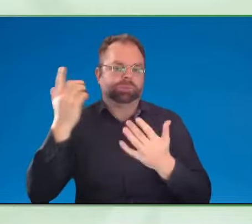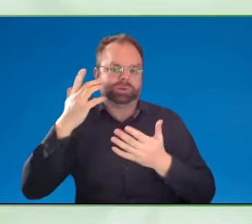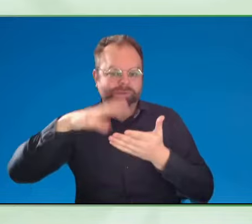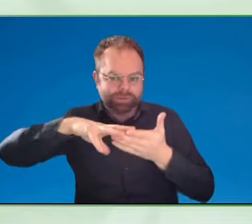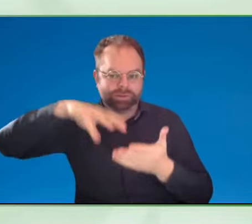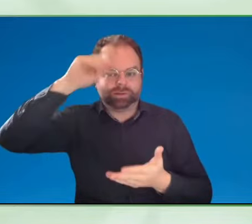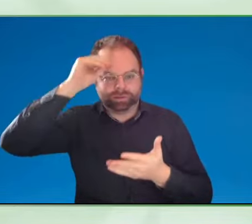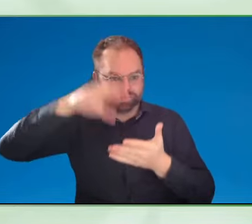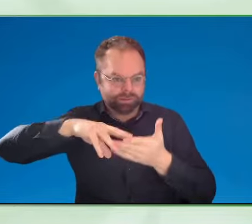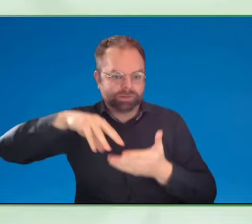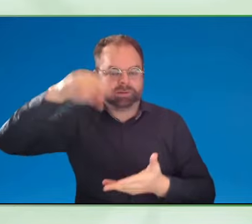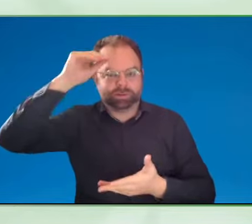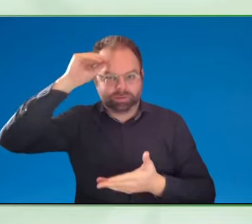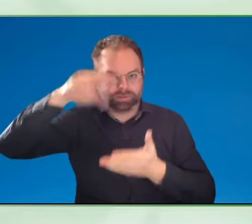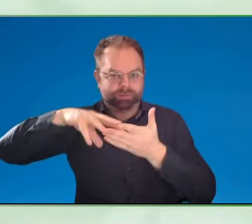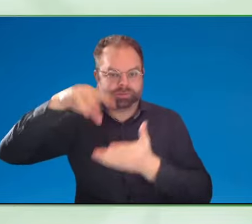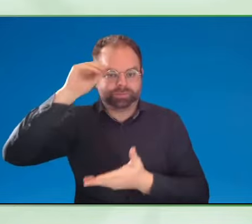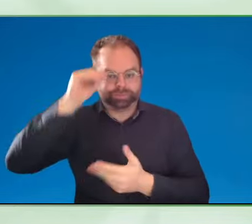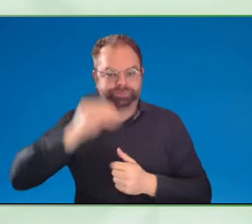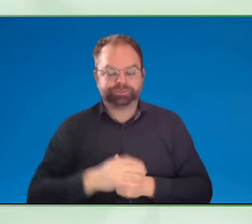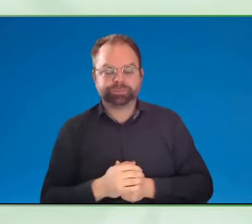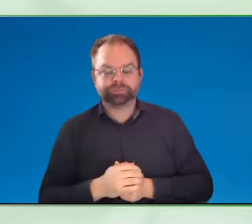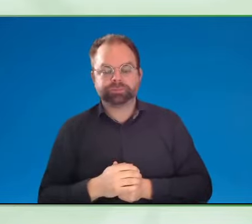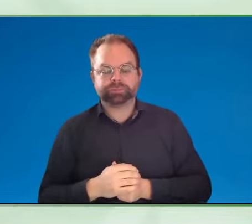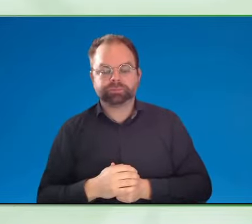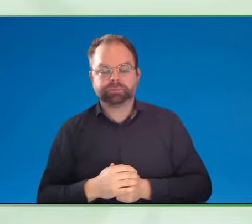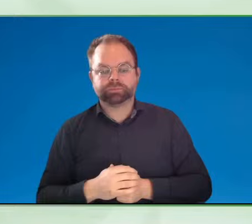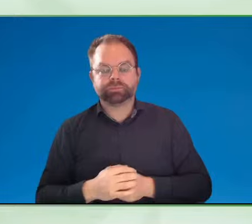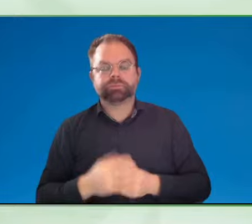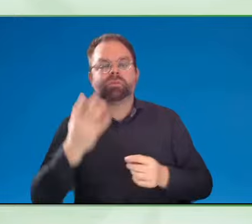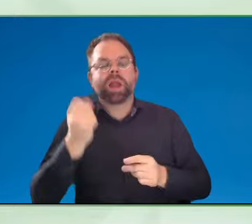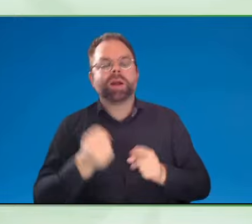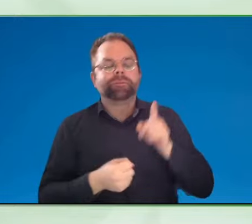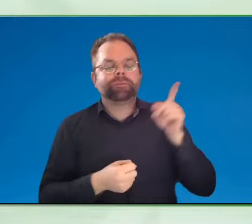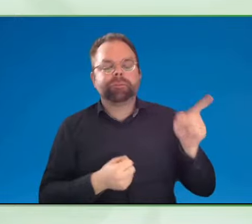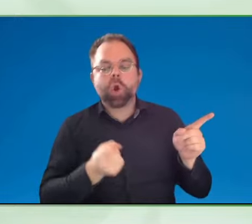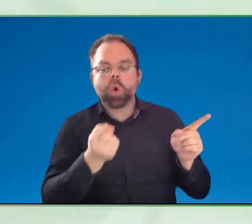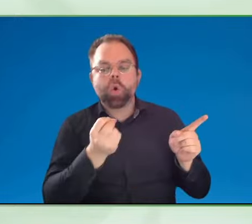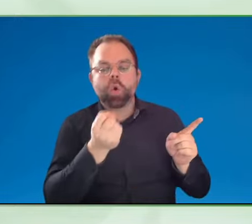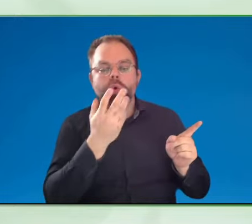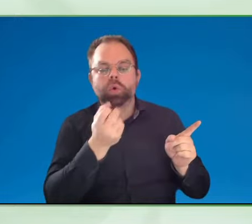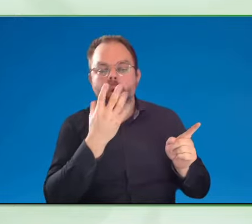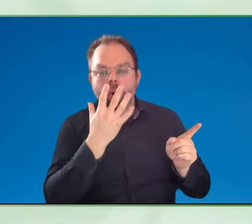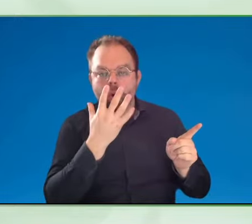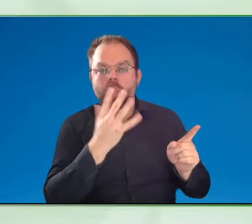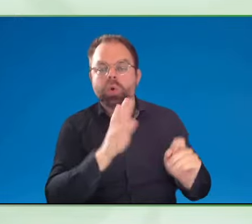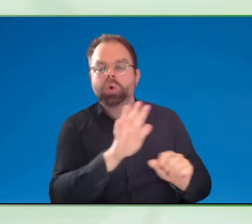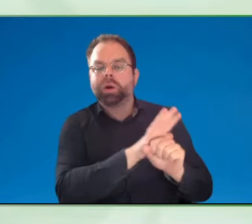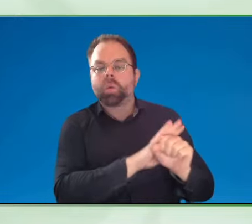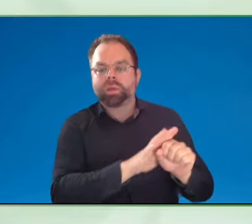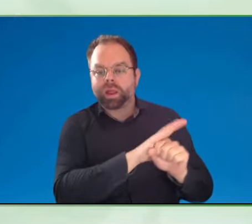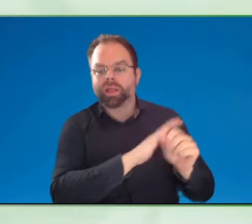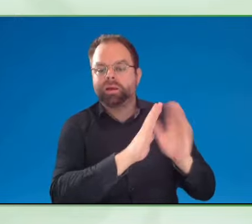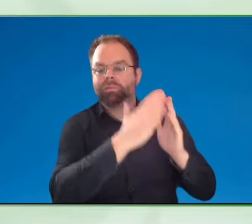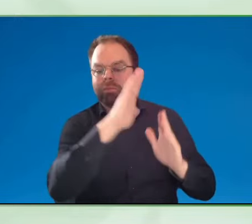public, including people with disabilities, and what we wanted to do was try to design